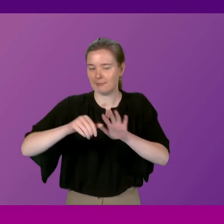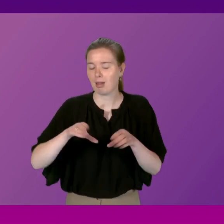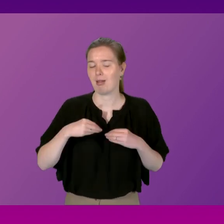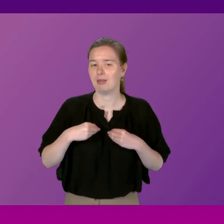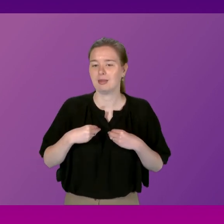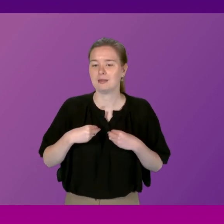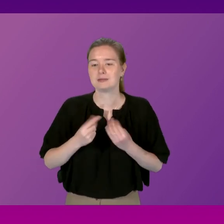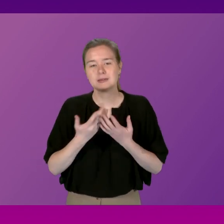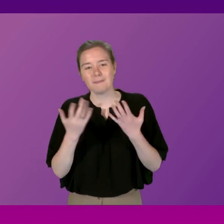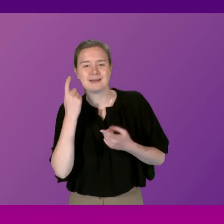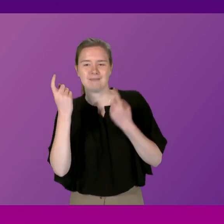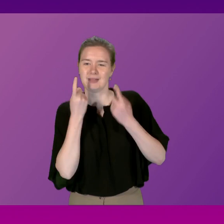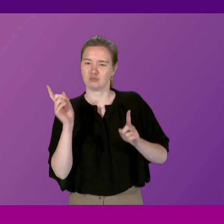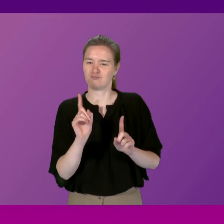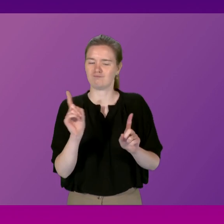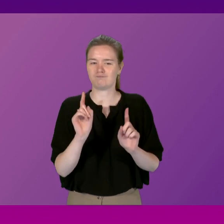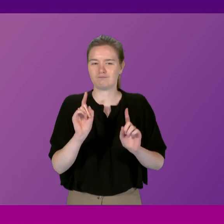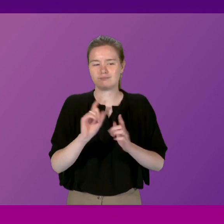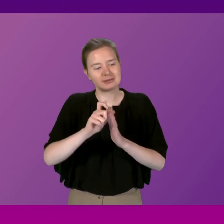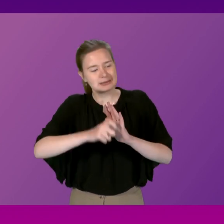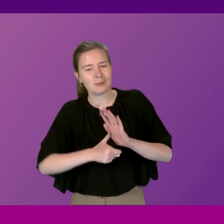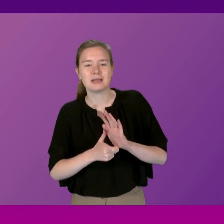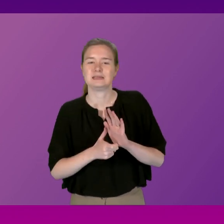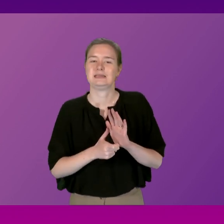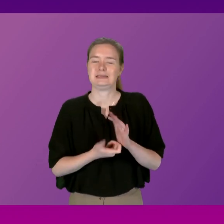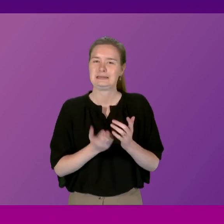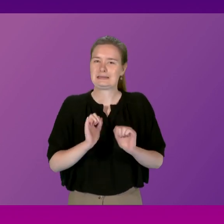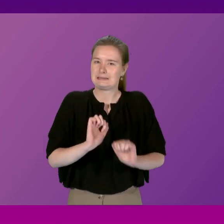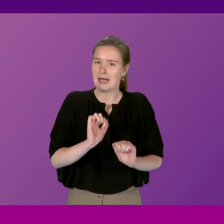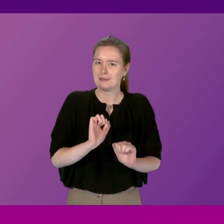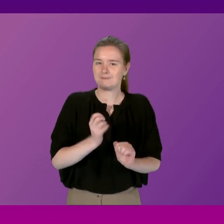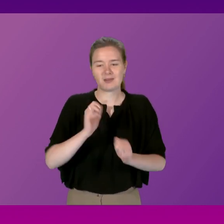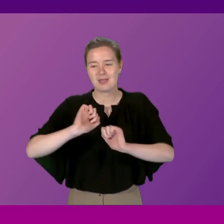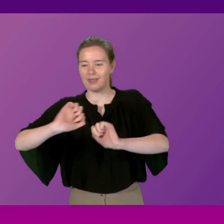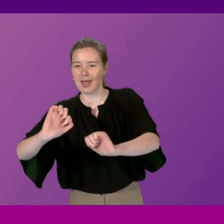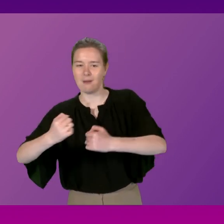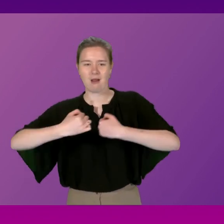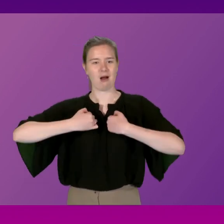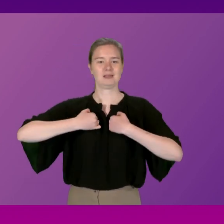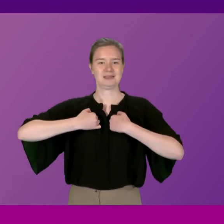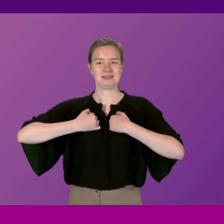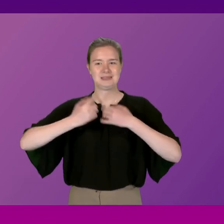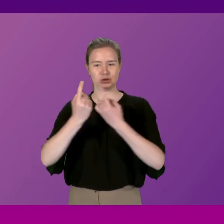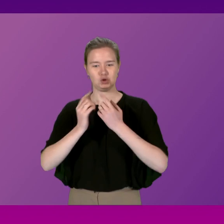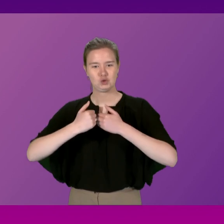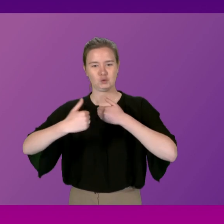Many people think that disability is a them-and-us issue, but it is not.